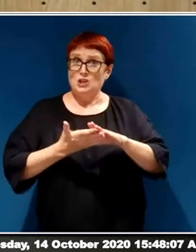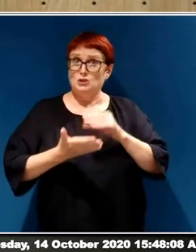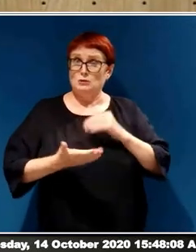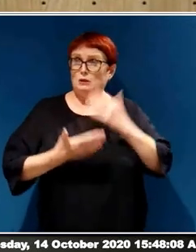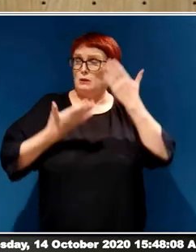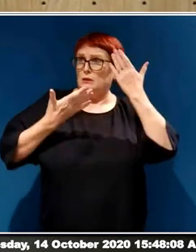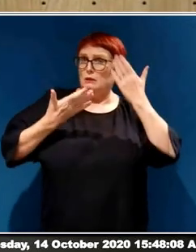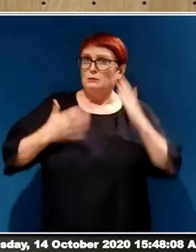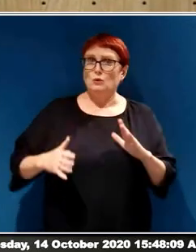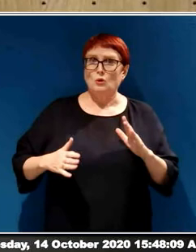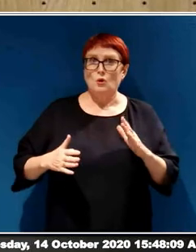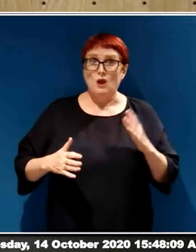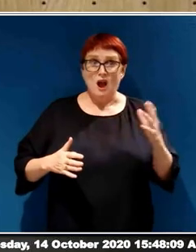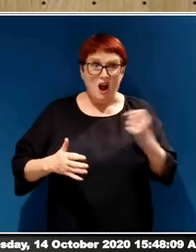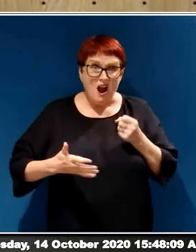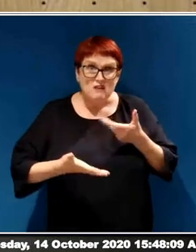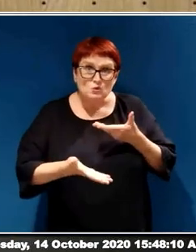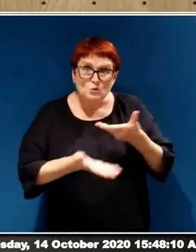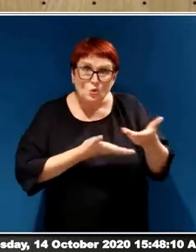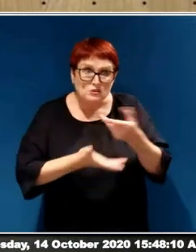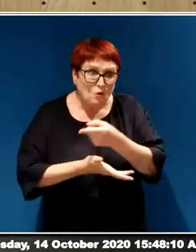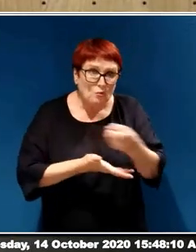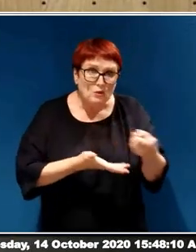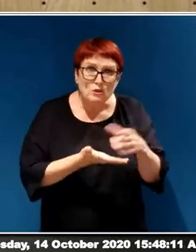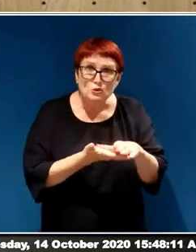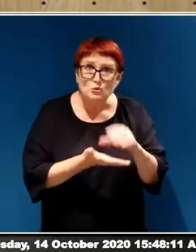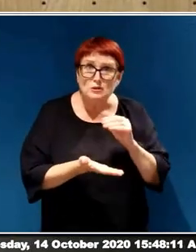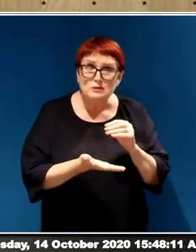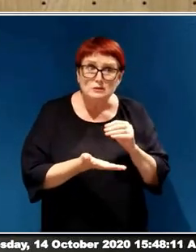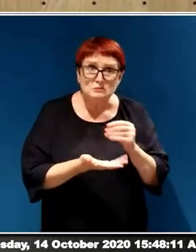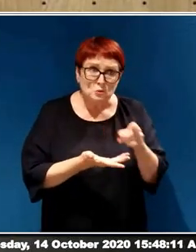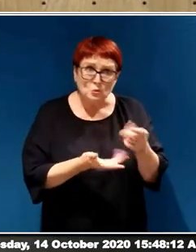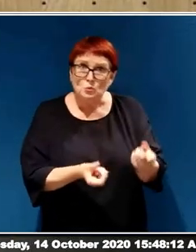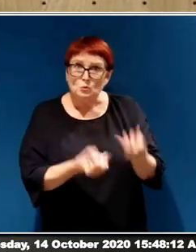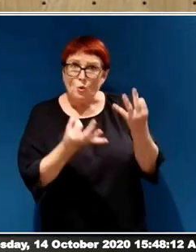They believe that their obligation only extends to students with a disability